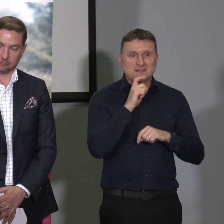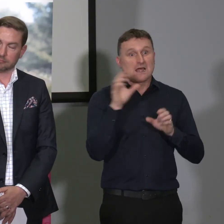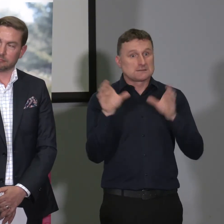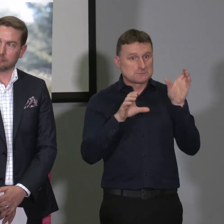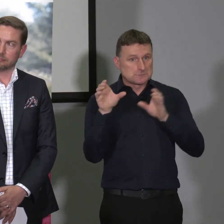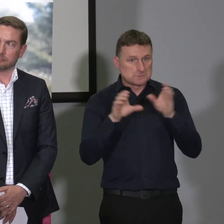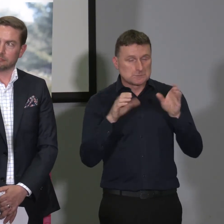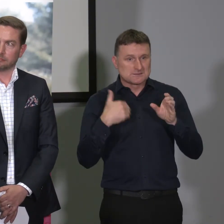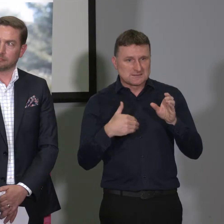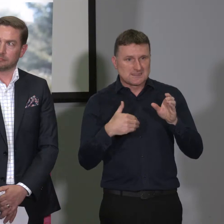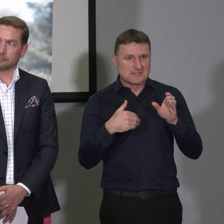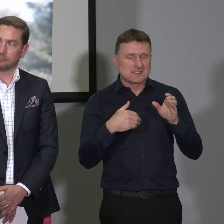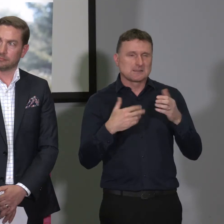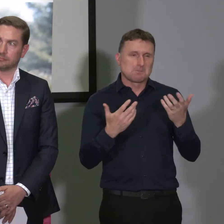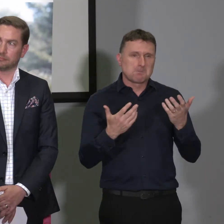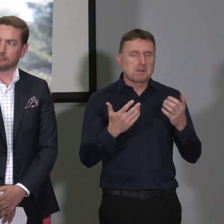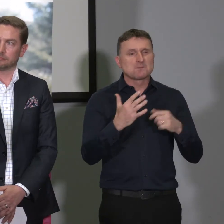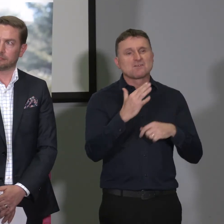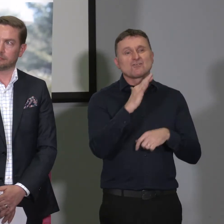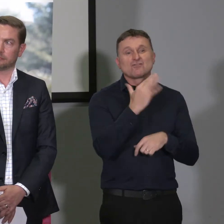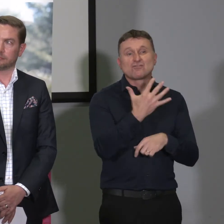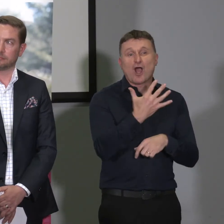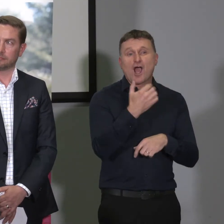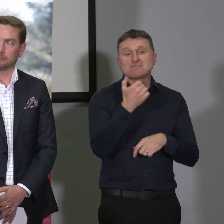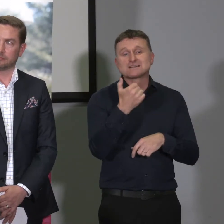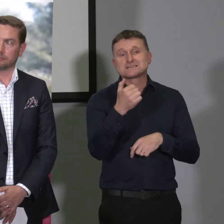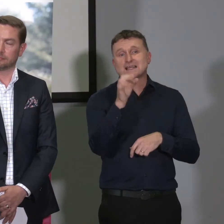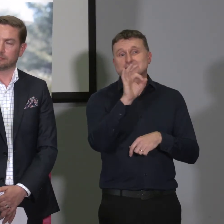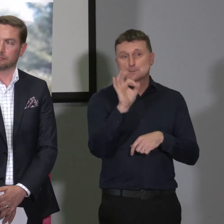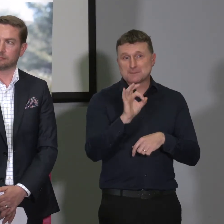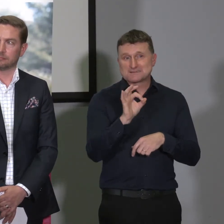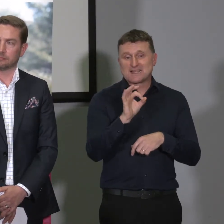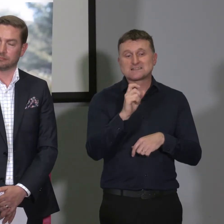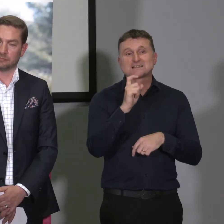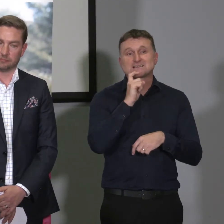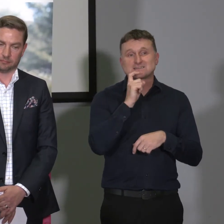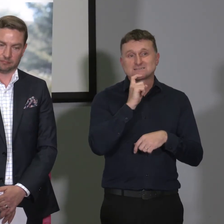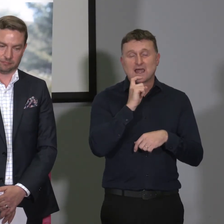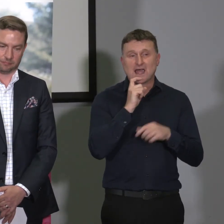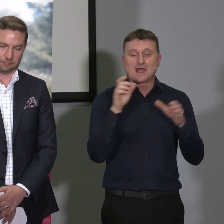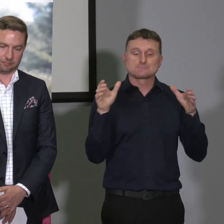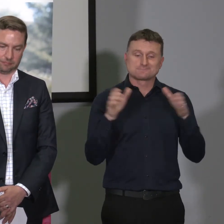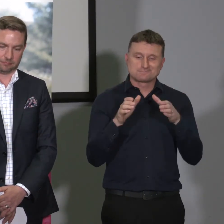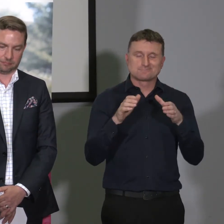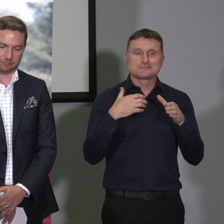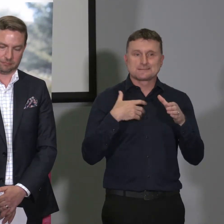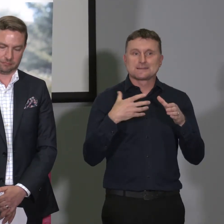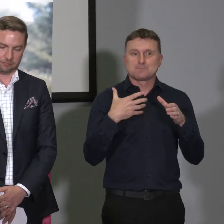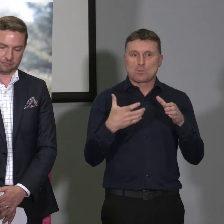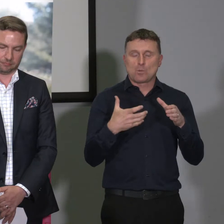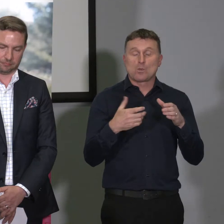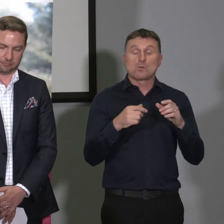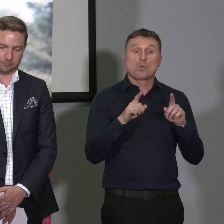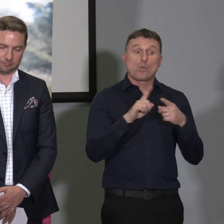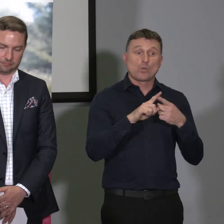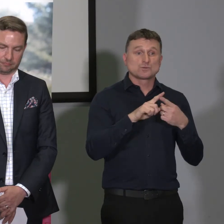that continue, so maybe five or 6% in terms of the entire